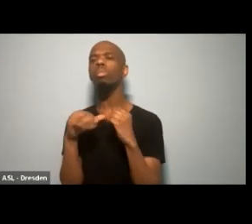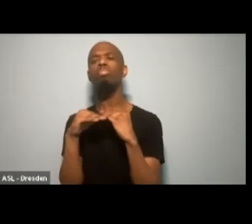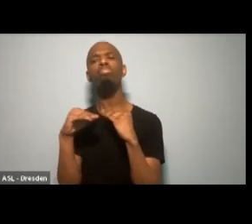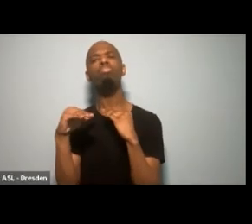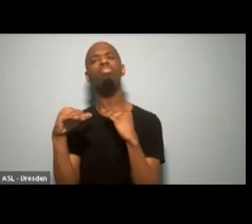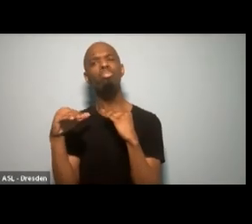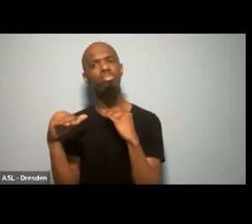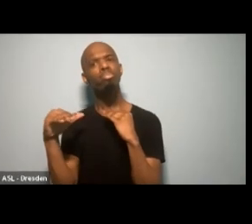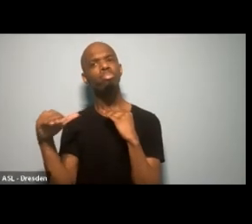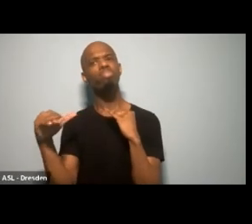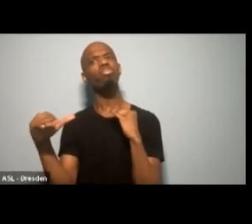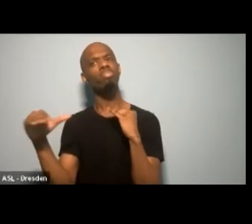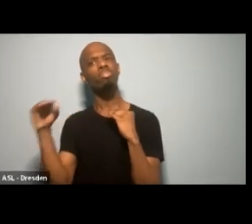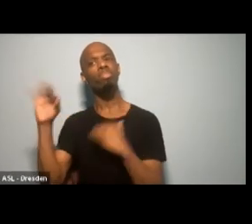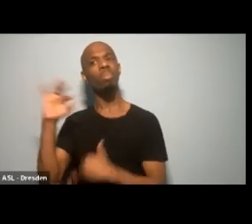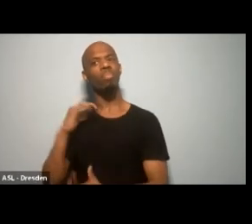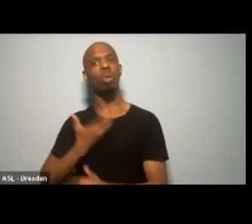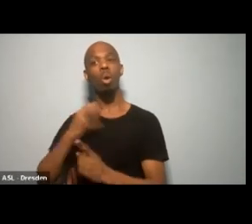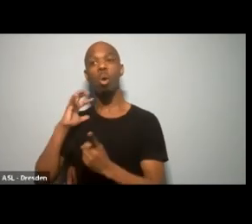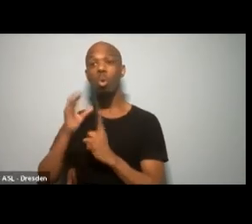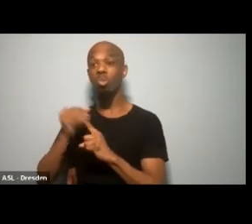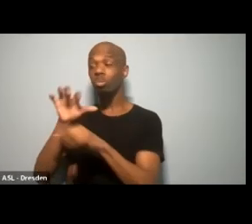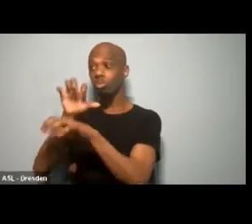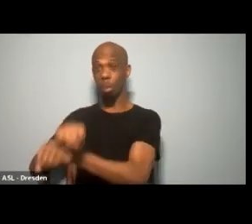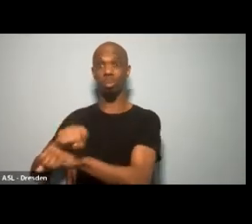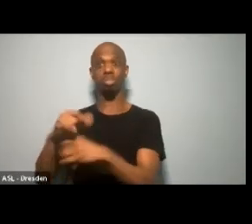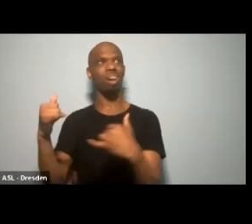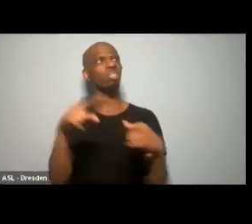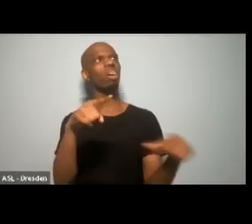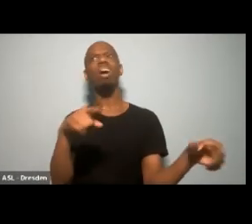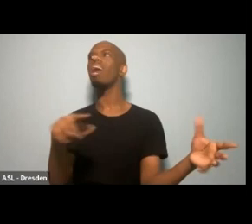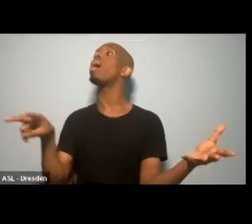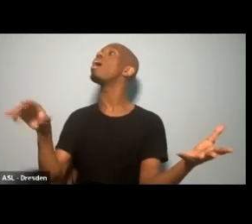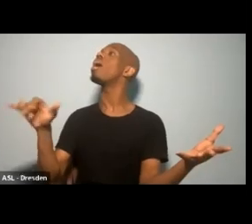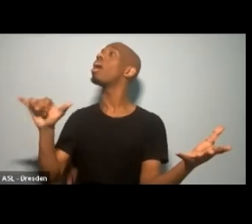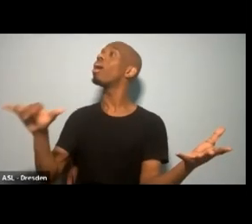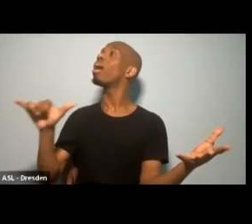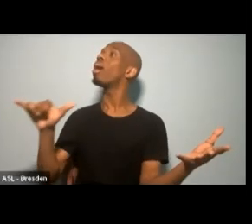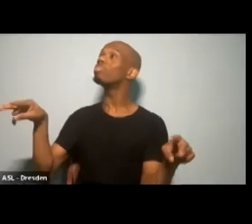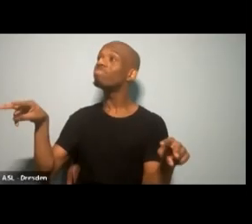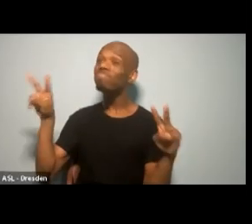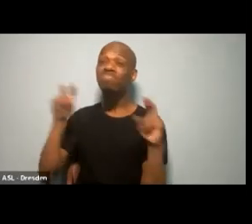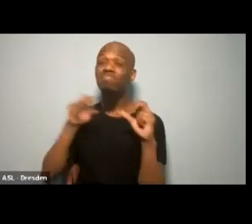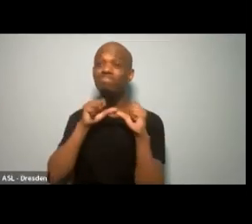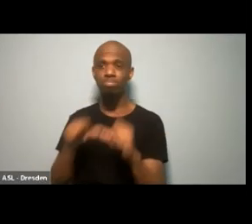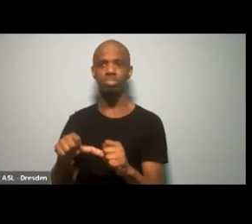People are getting to know more. Even the youth that do not know much about their past